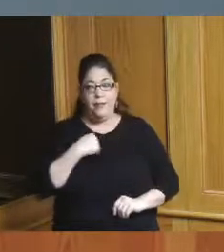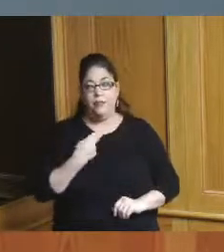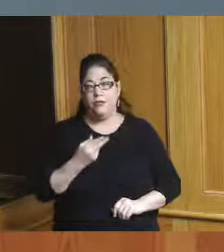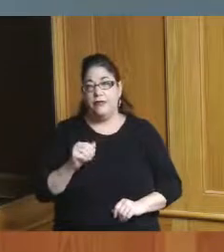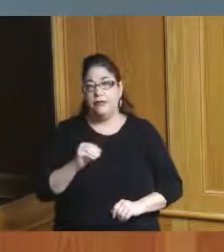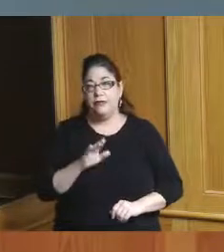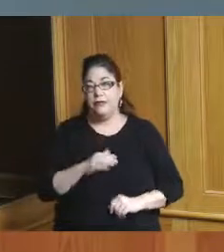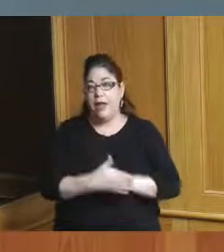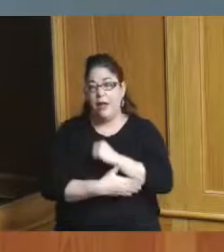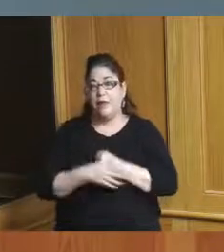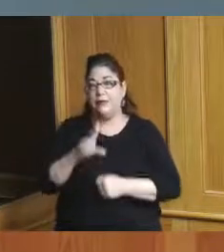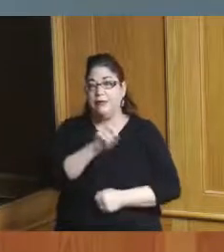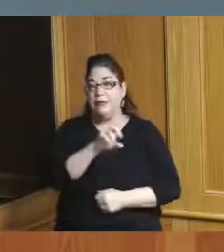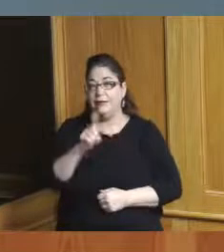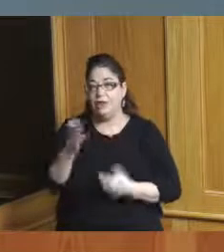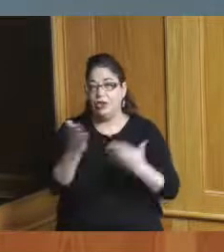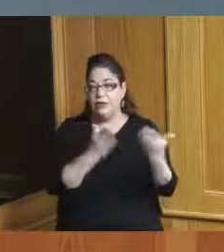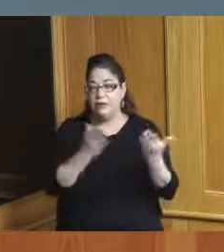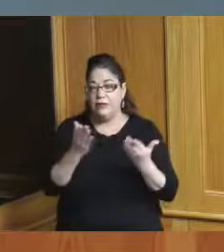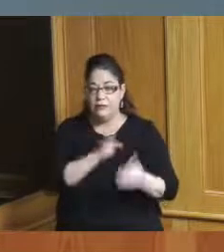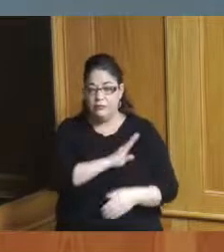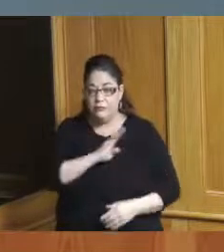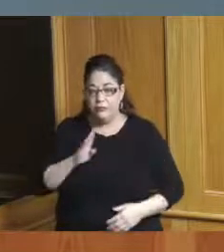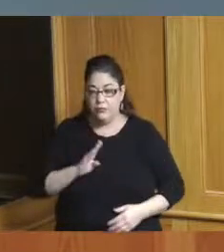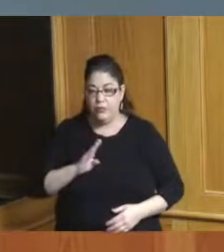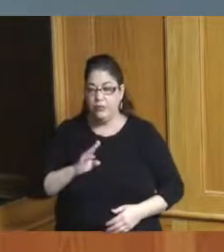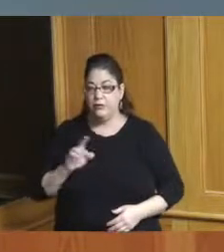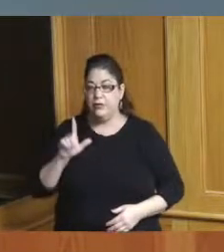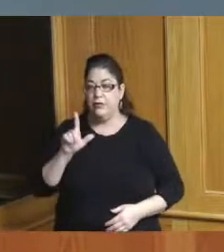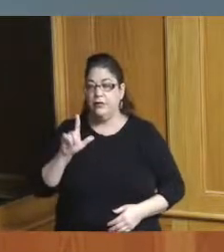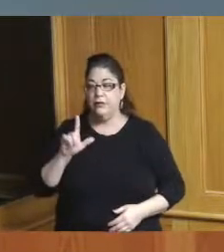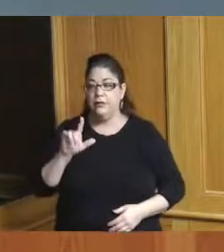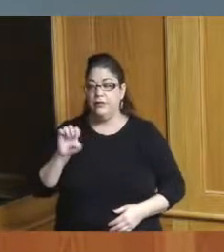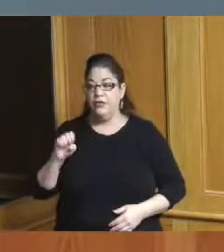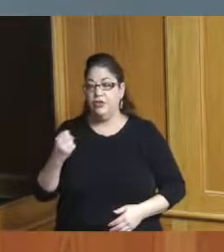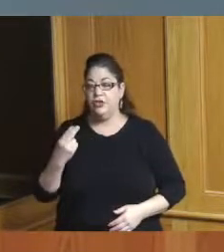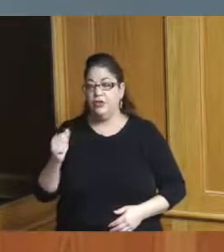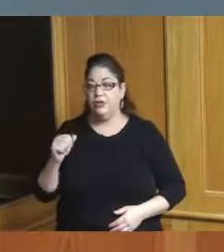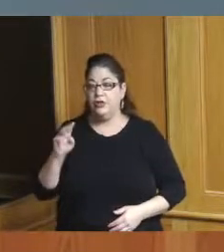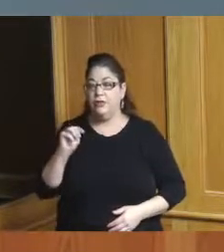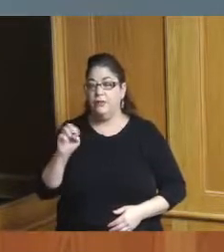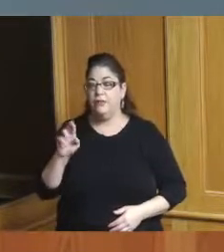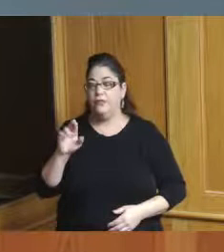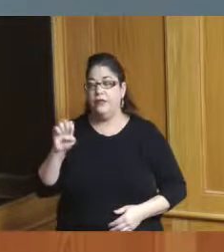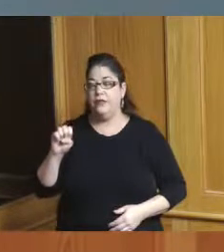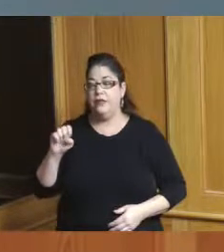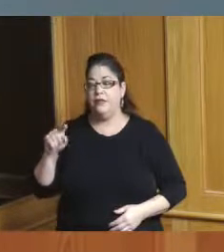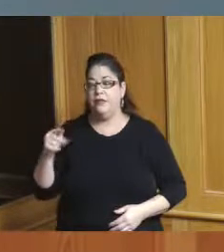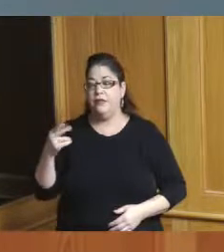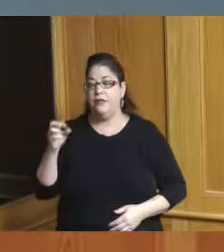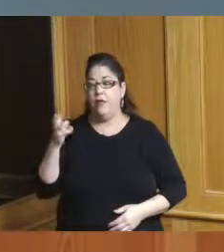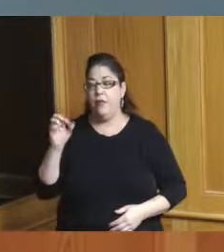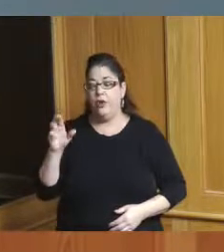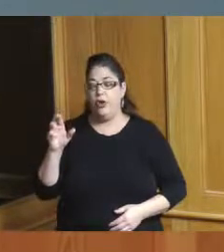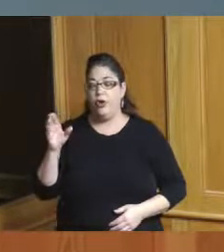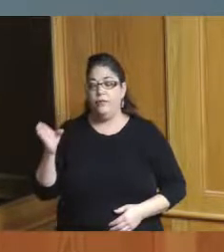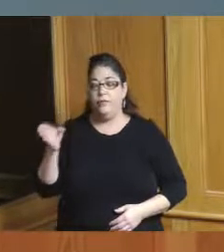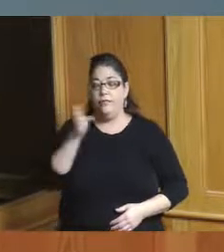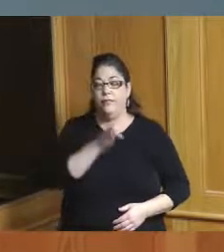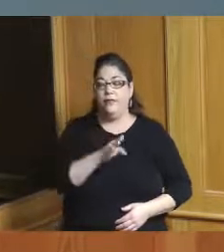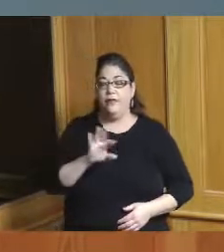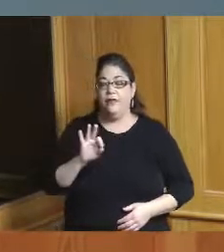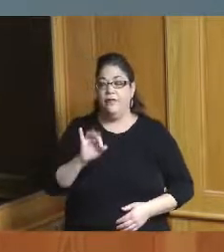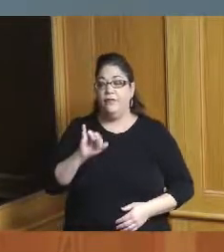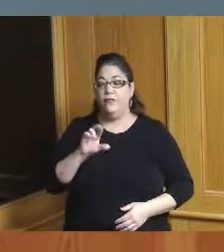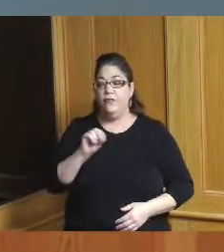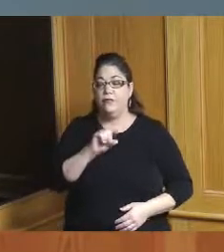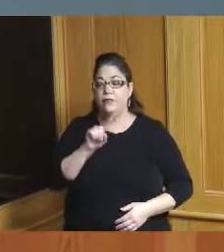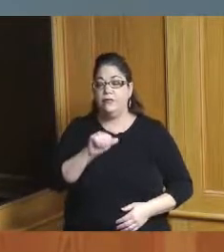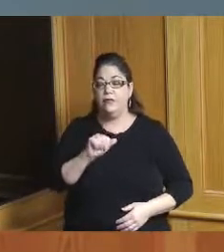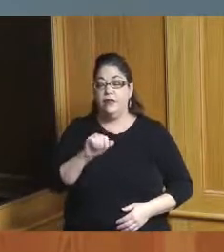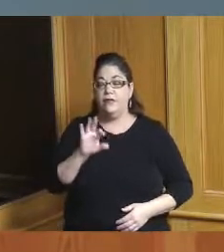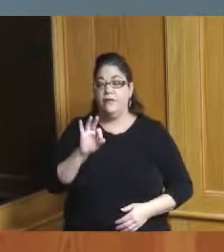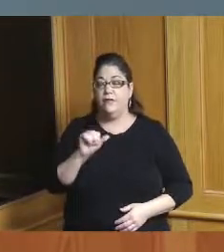Disability Services Board we have Miss Lisha Marie Thrower and we also have Miss Tasha Faruqui and I